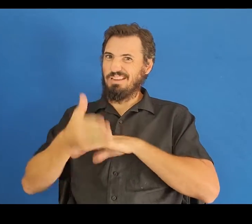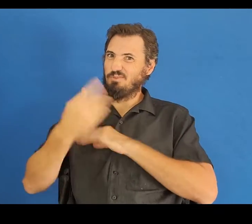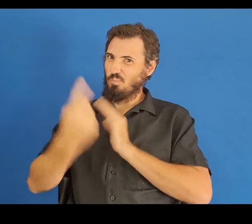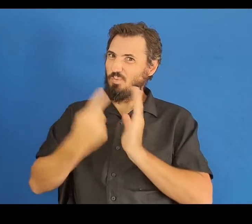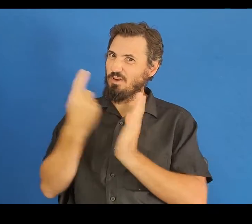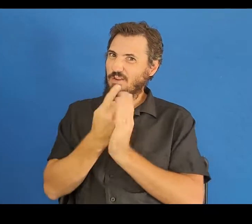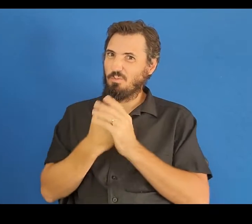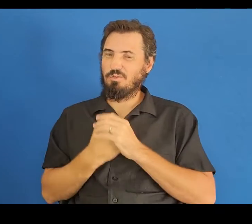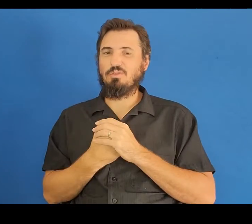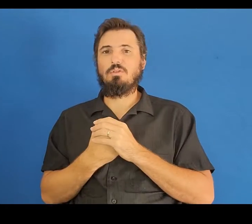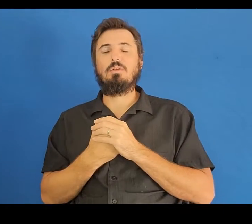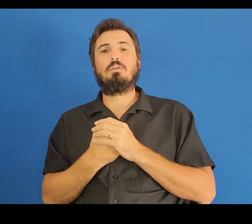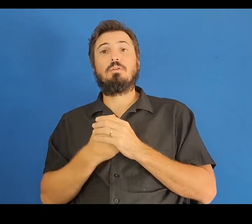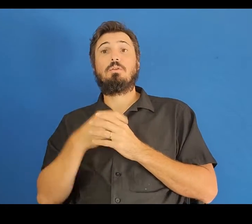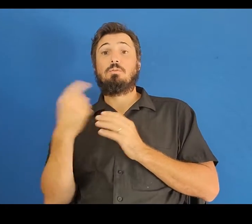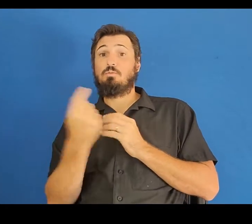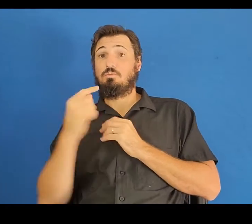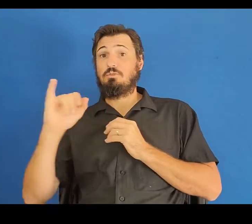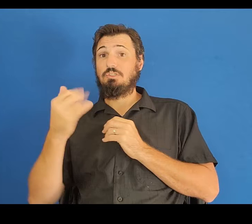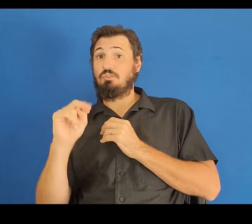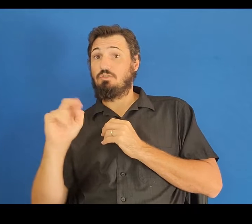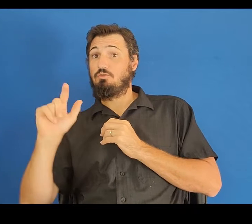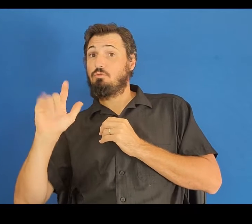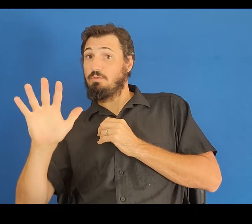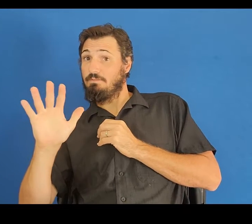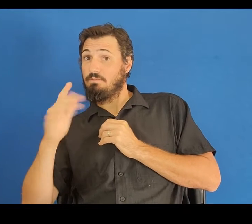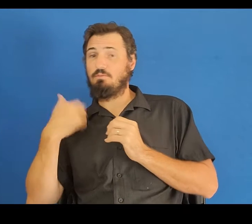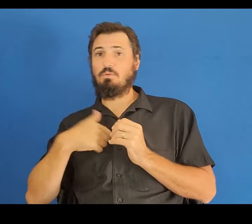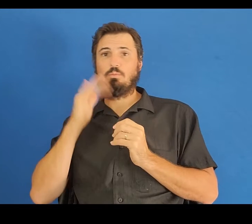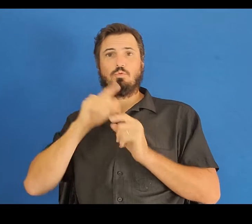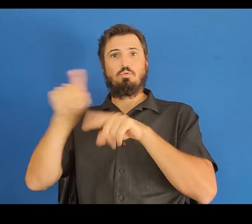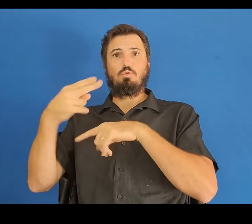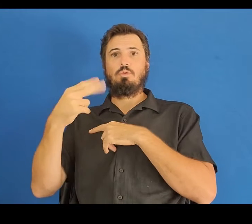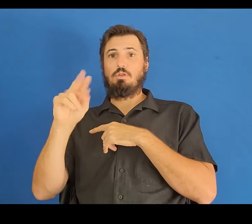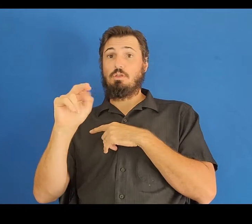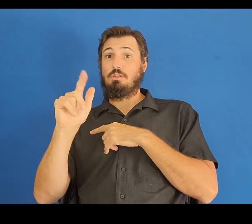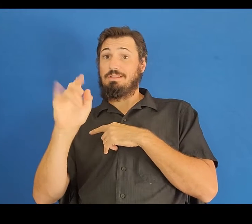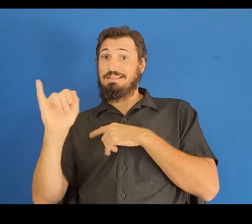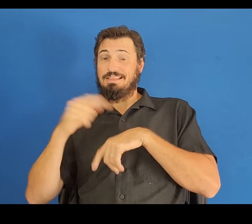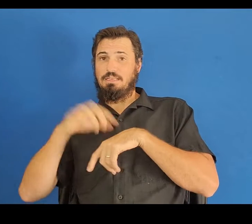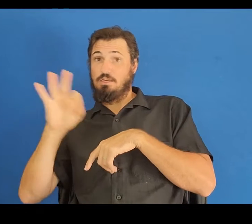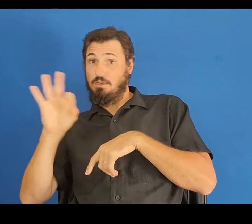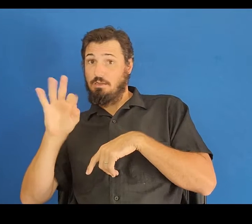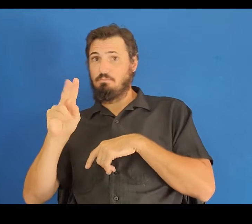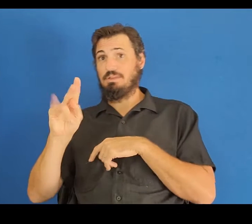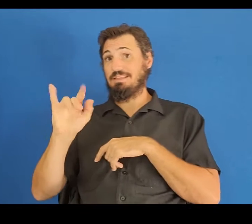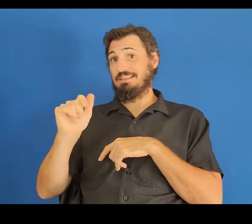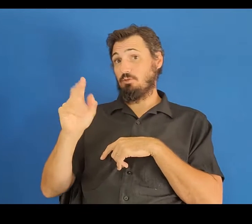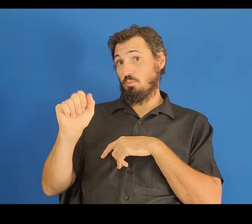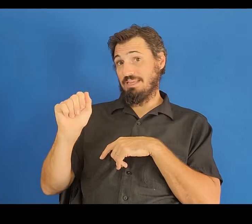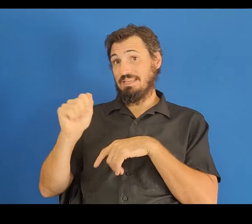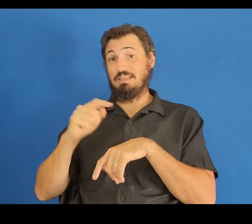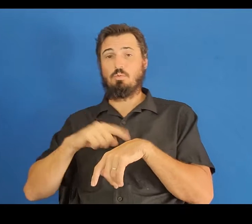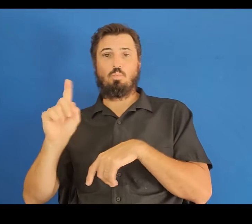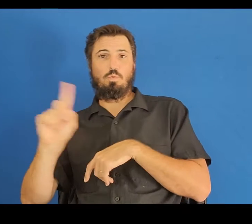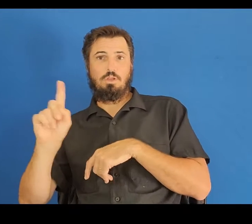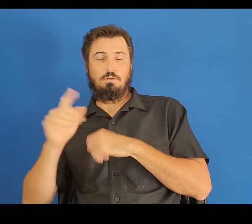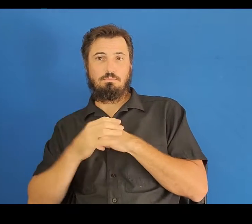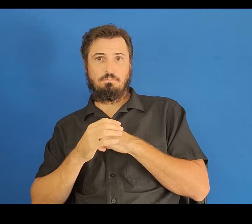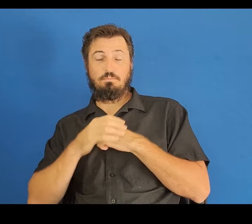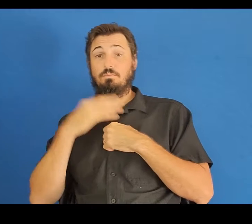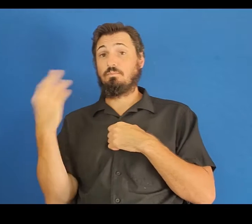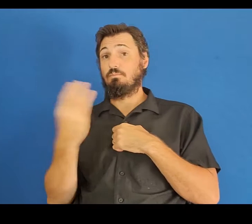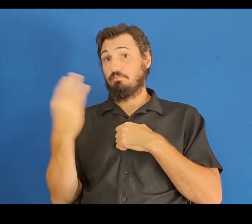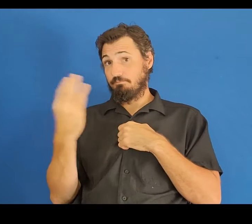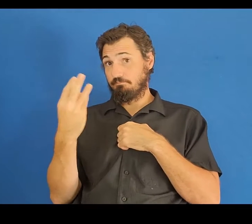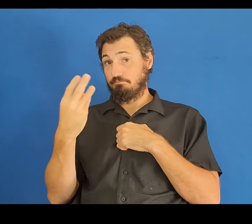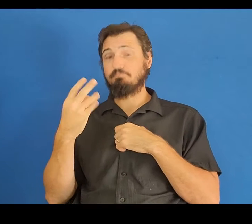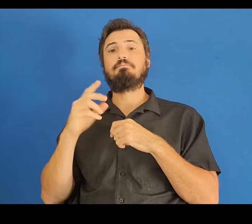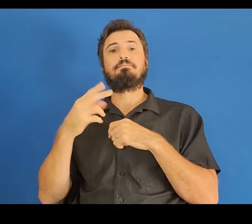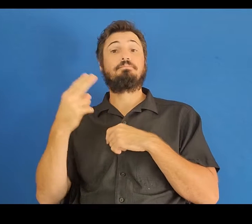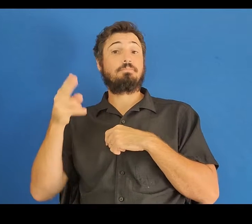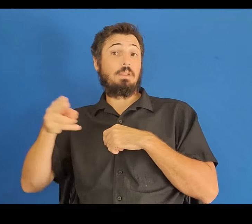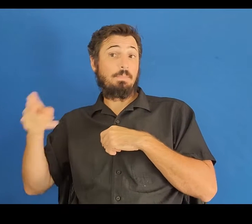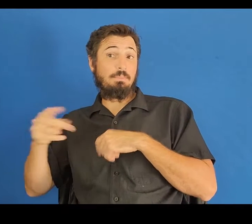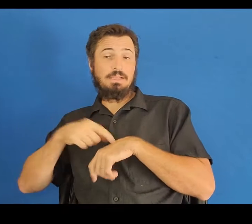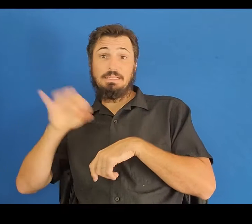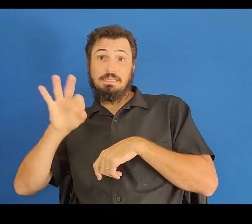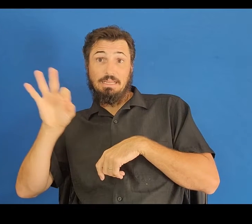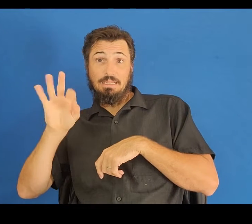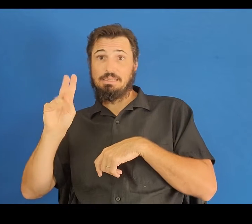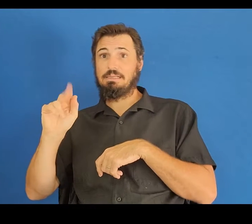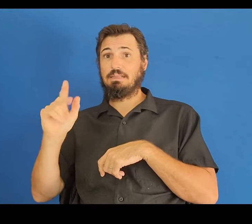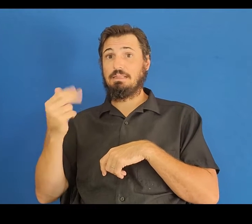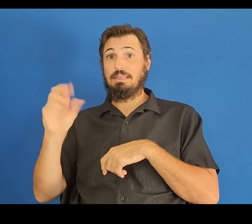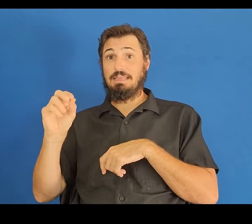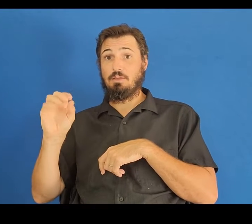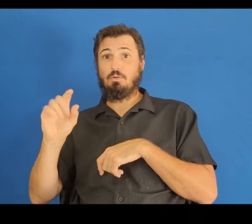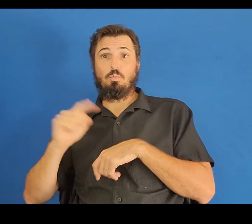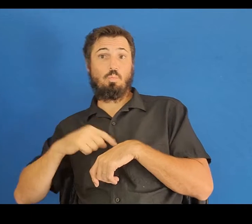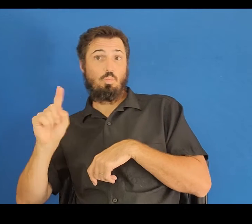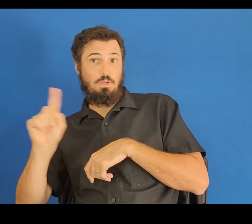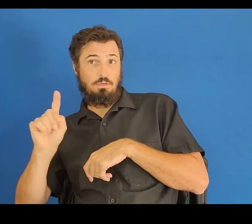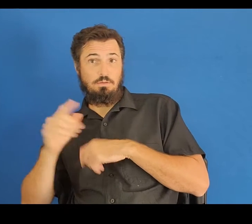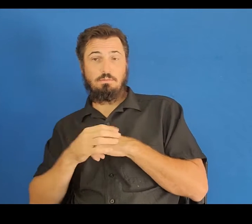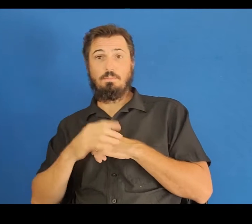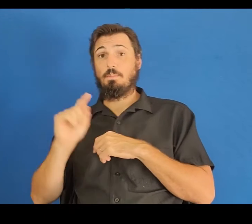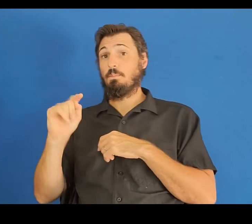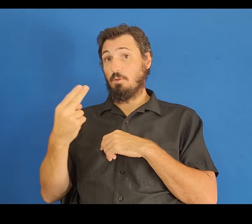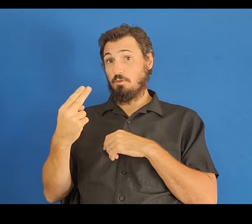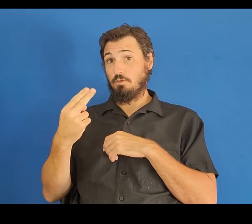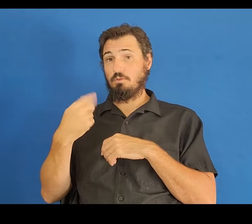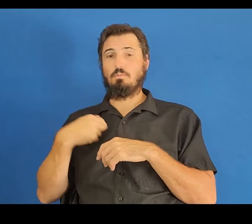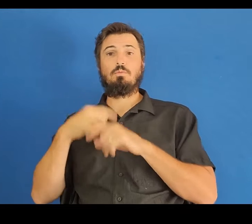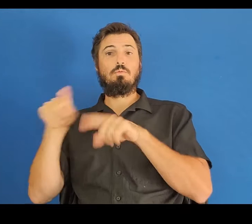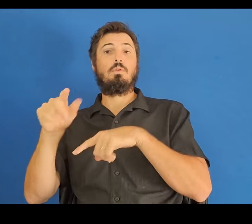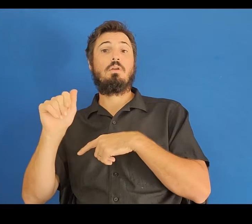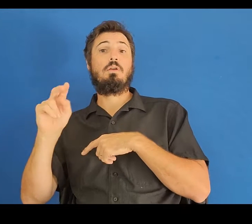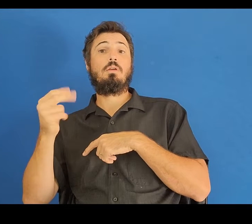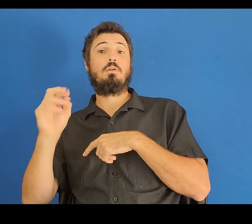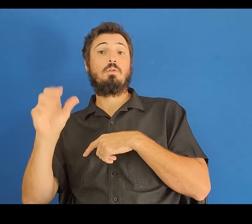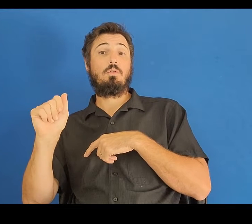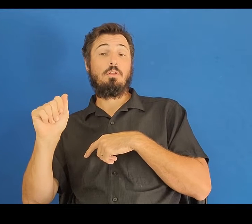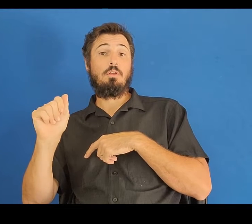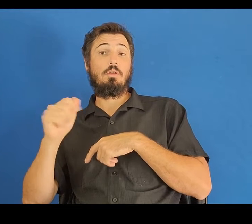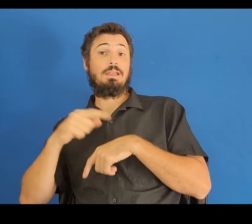On Tuesday, January 25th, we’ll be in Hanalei at 9 a.m. and in Kilauea at 1 p.m. On Wednesday, we’ll be in Hanapepe at 9 a.m. and Kalaheo at 1 p.m. On Thursday, we’ll be in Anahola at 9 a.m.